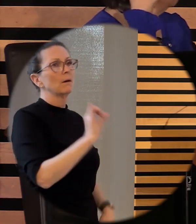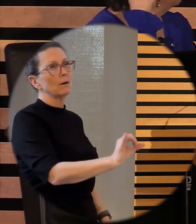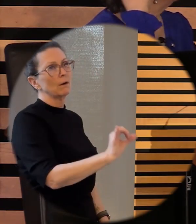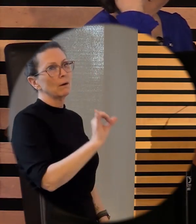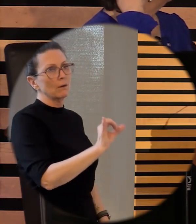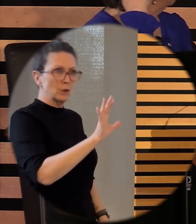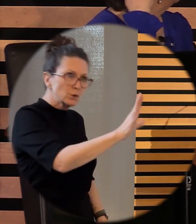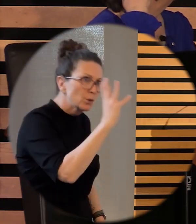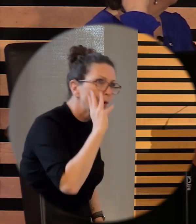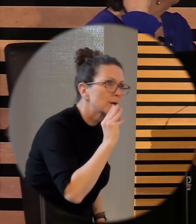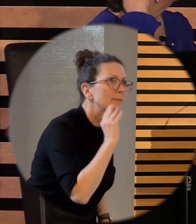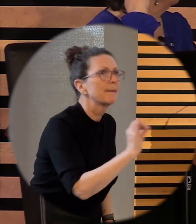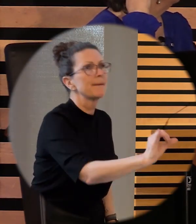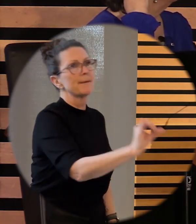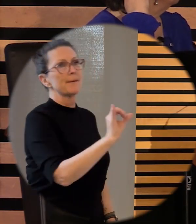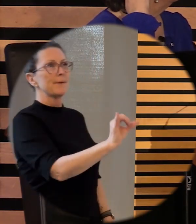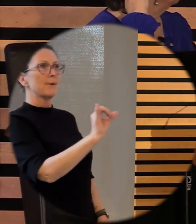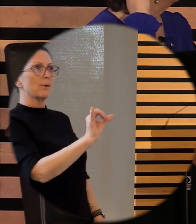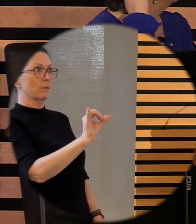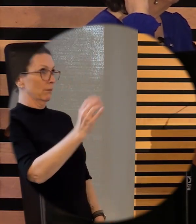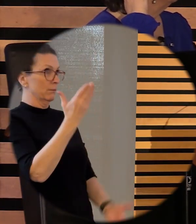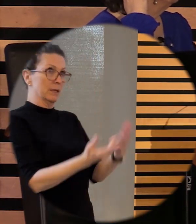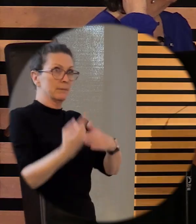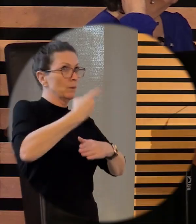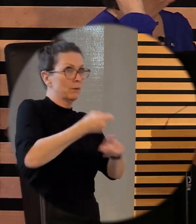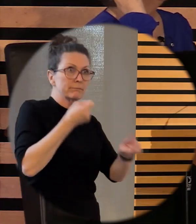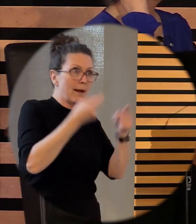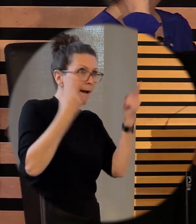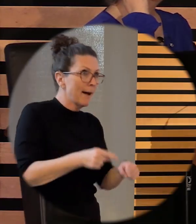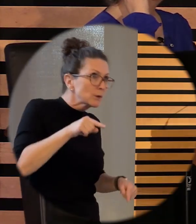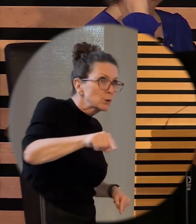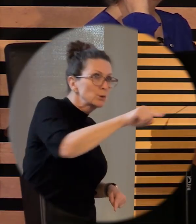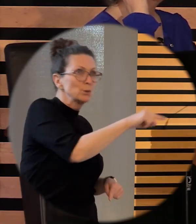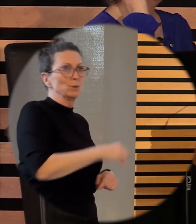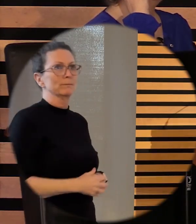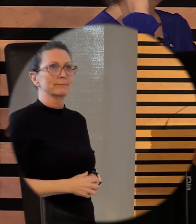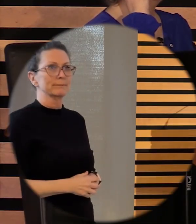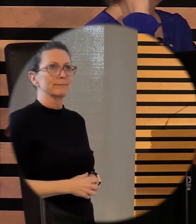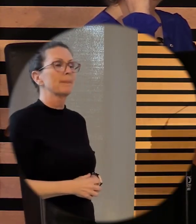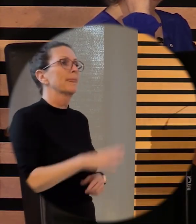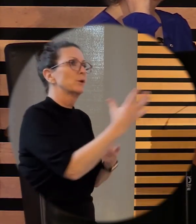not had that like Lauren shared you may one day experience. And then it's taking that information